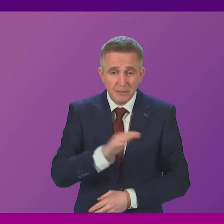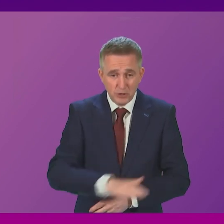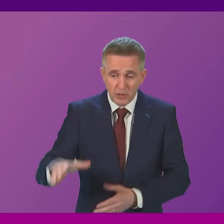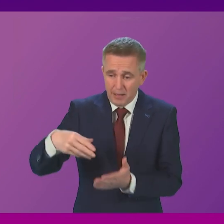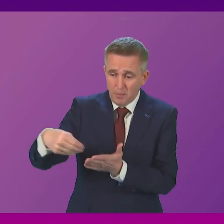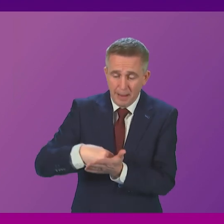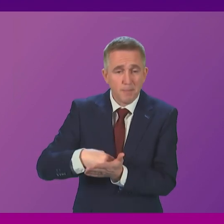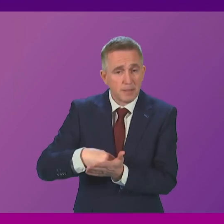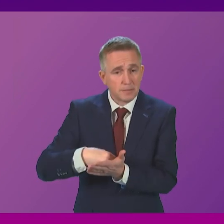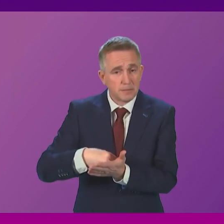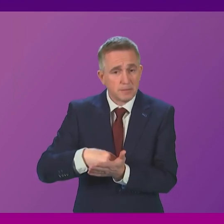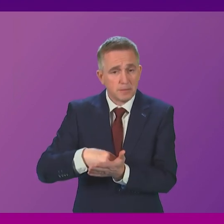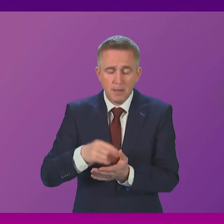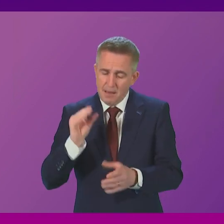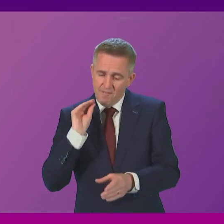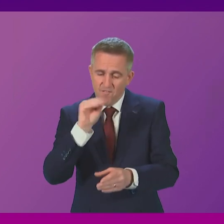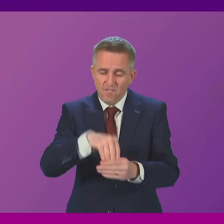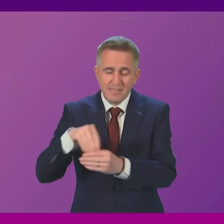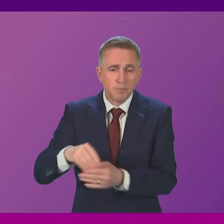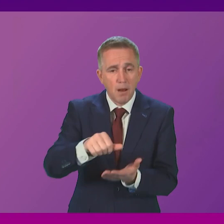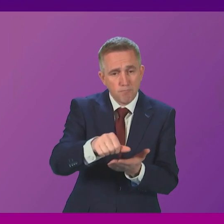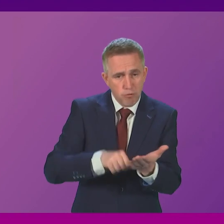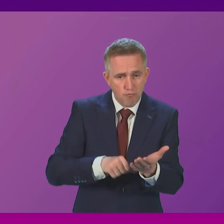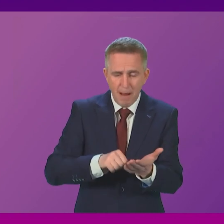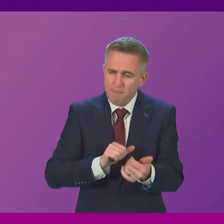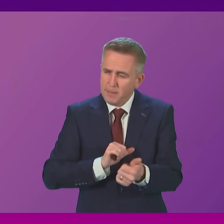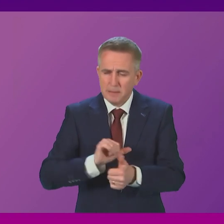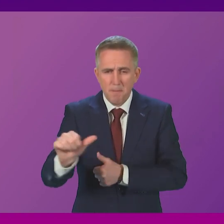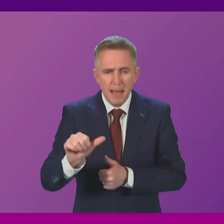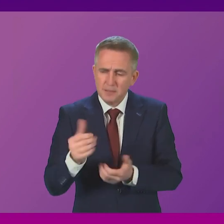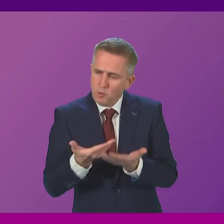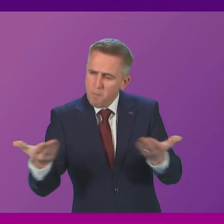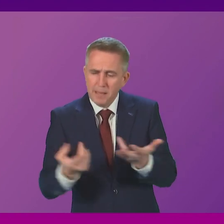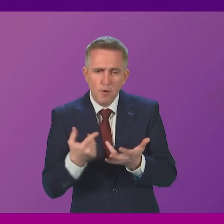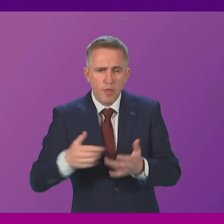active travel investment programme that rivals the best of our European neighbours’ programmes,